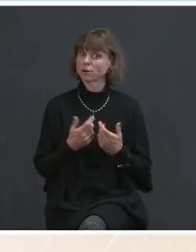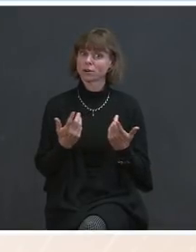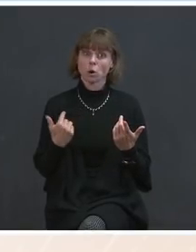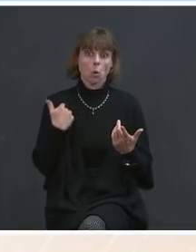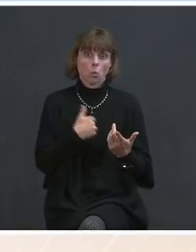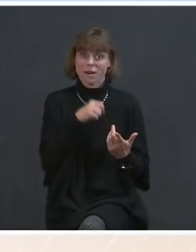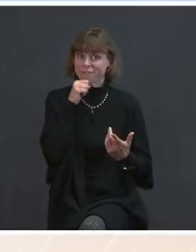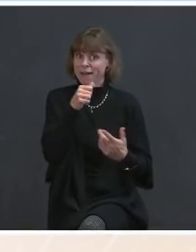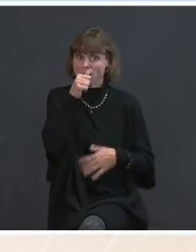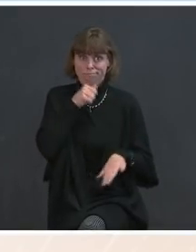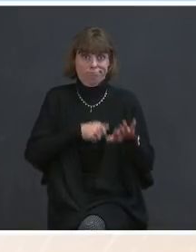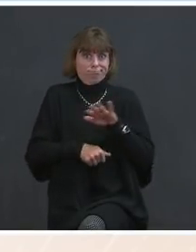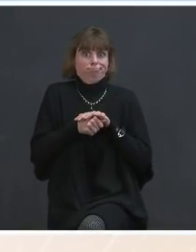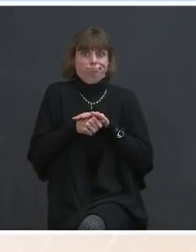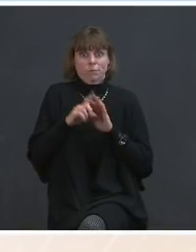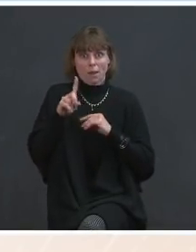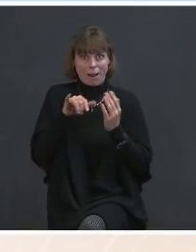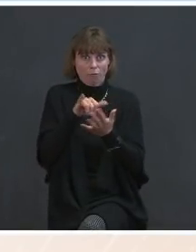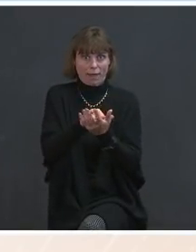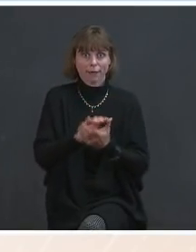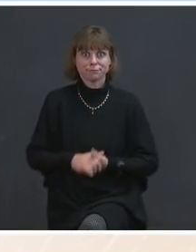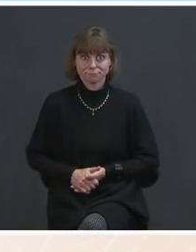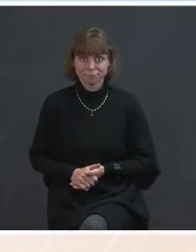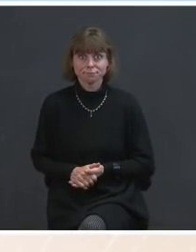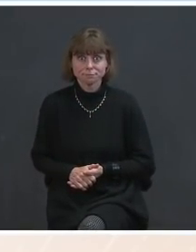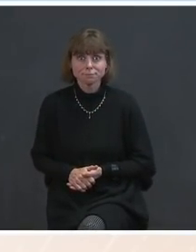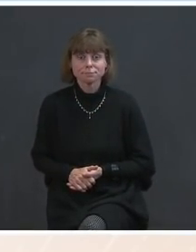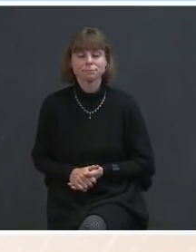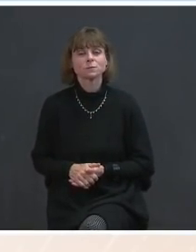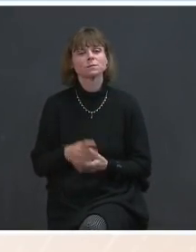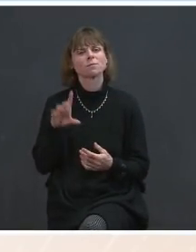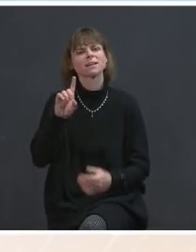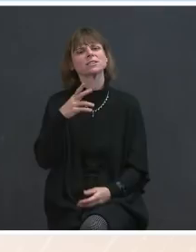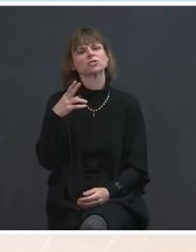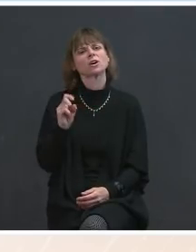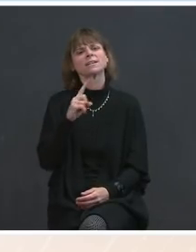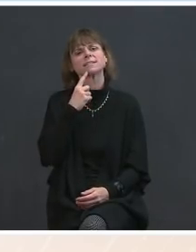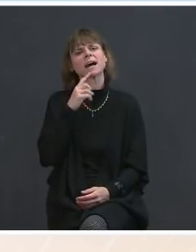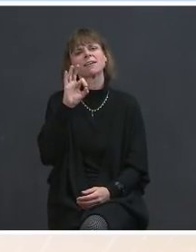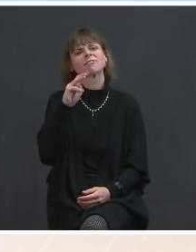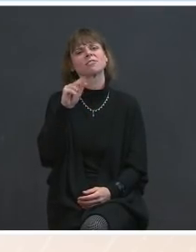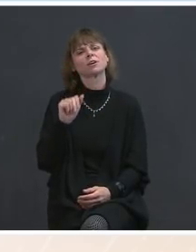The Press: And then, just a quick, final one. DHS said that the FEMA plan for 90 days would be to receive,